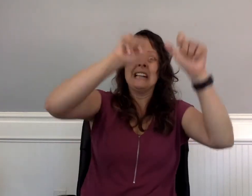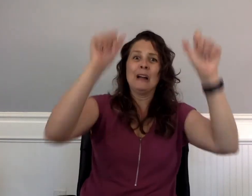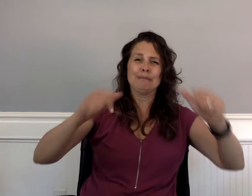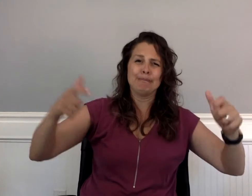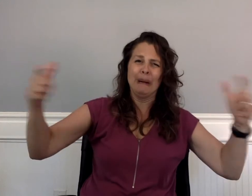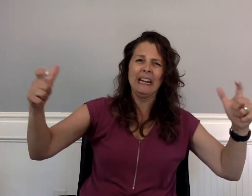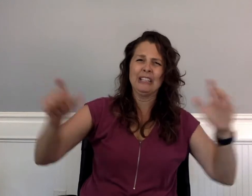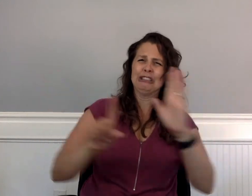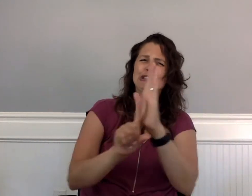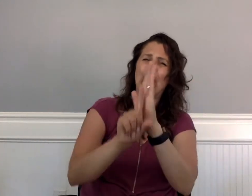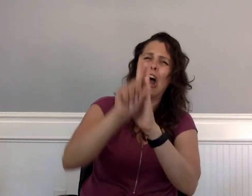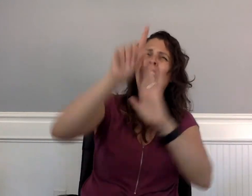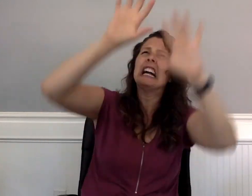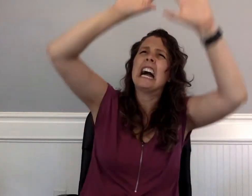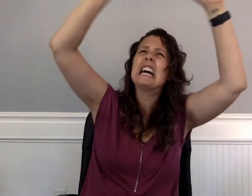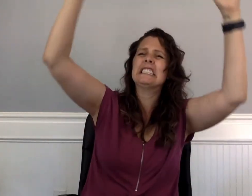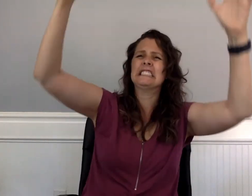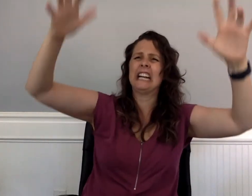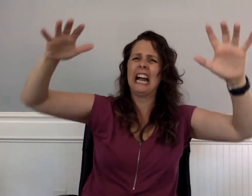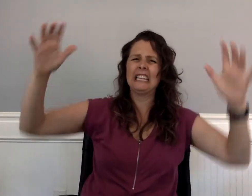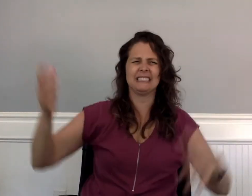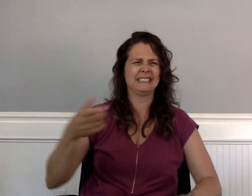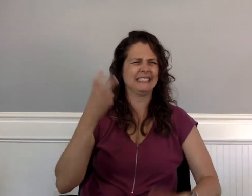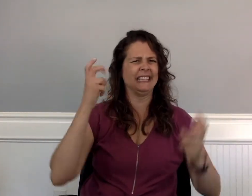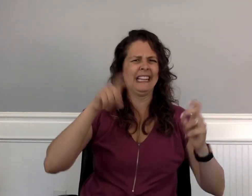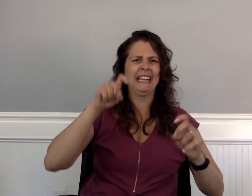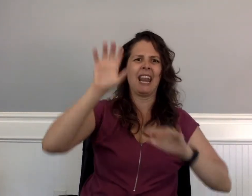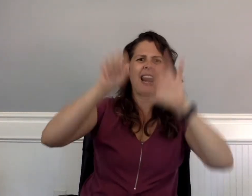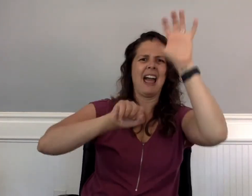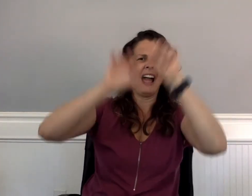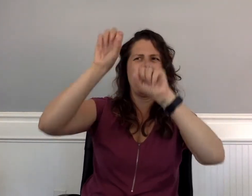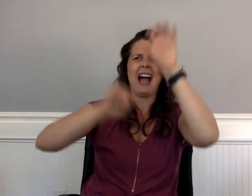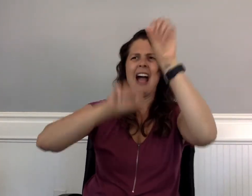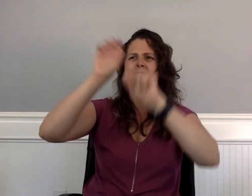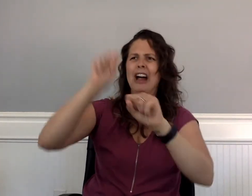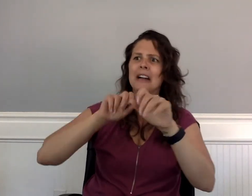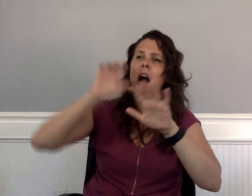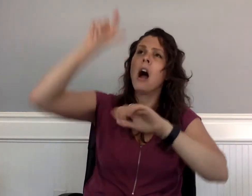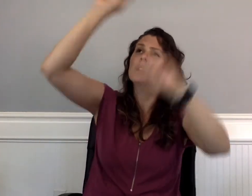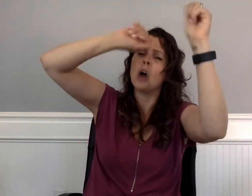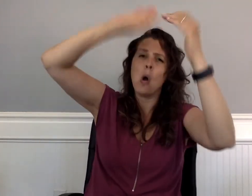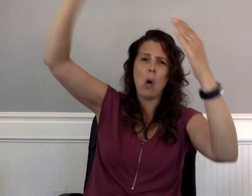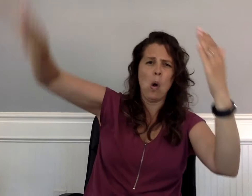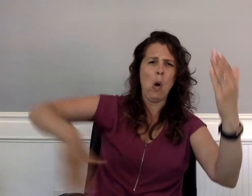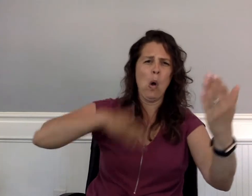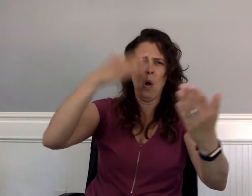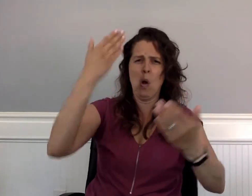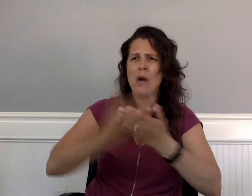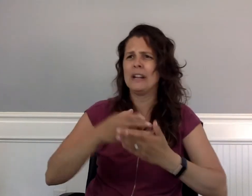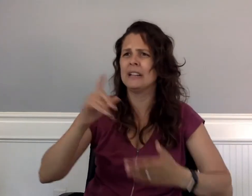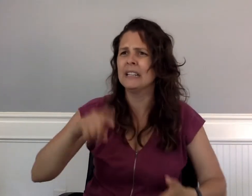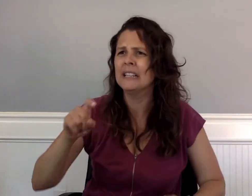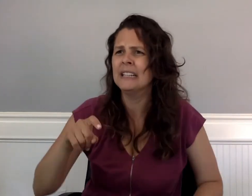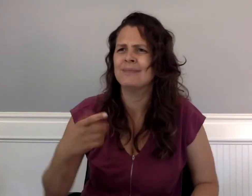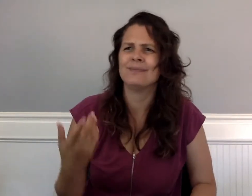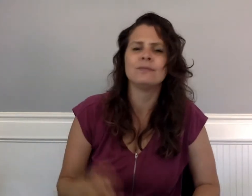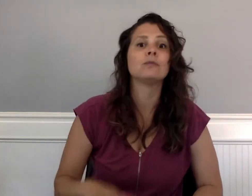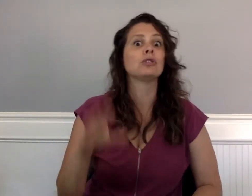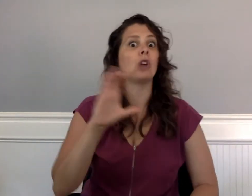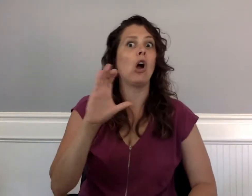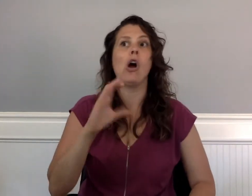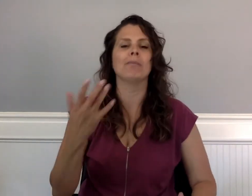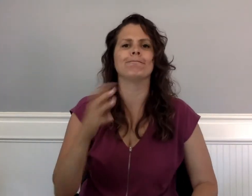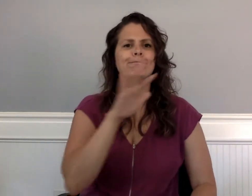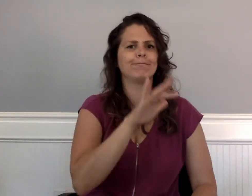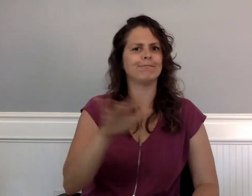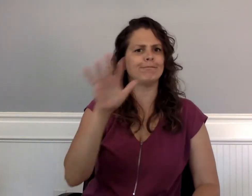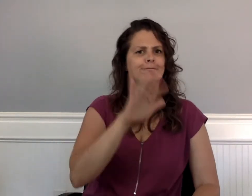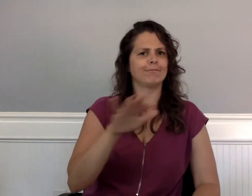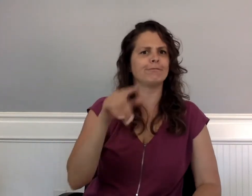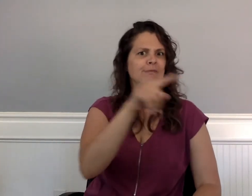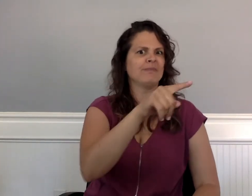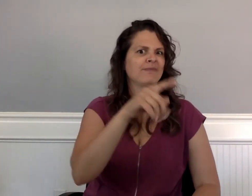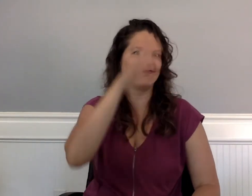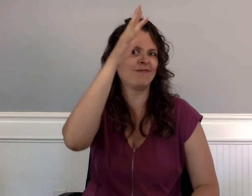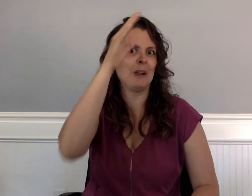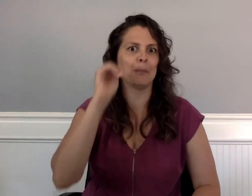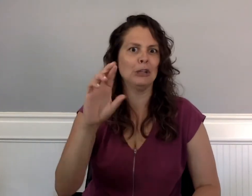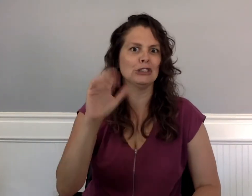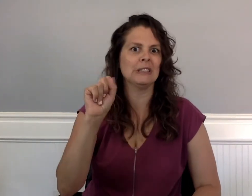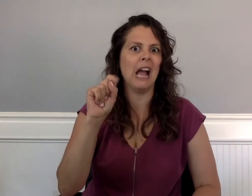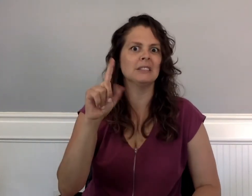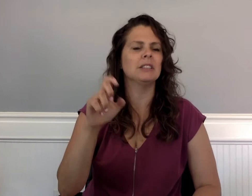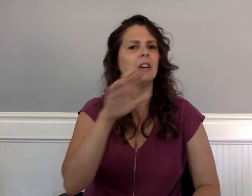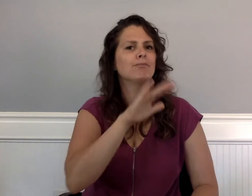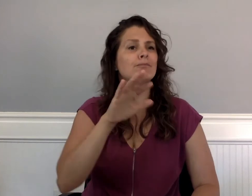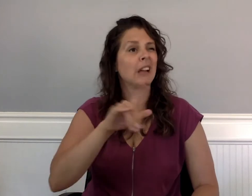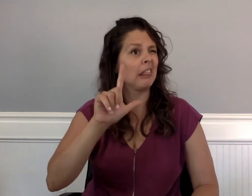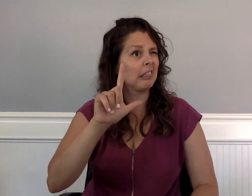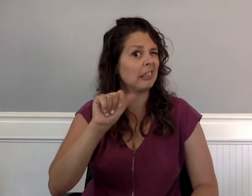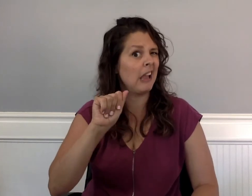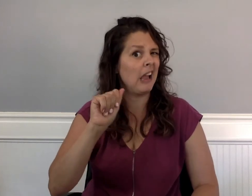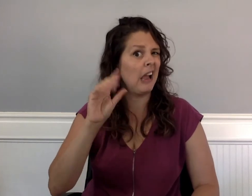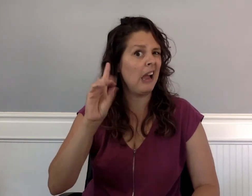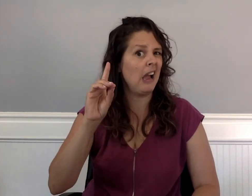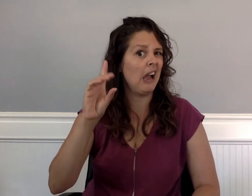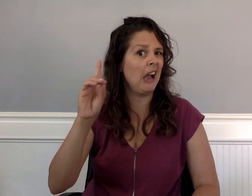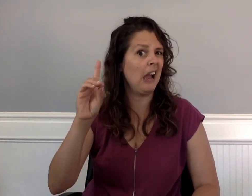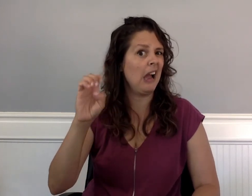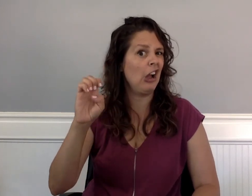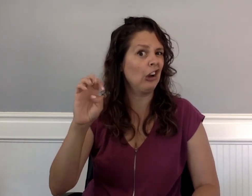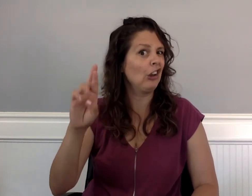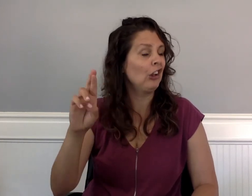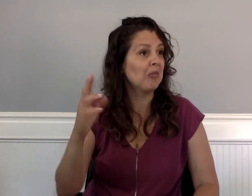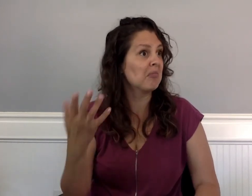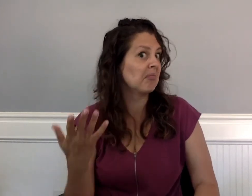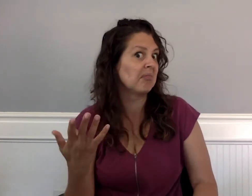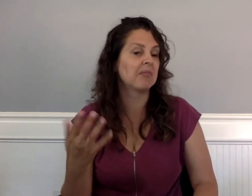They would need a ladder to polish the whole statue. Charlie fingerspelled L-A-D-D-E-R.